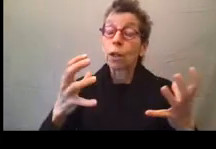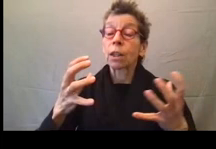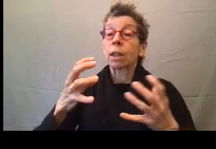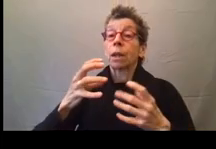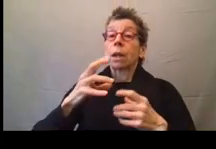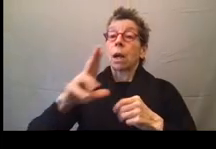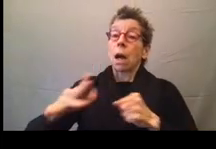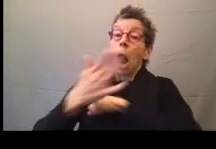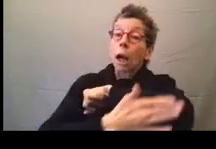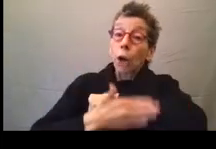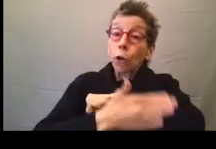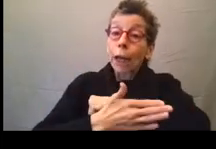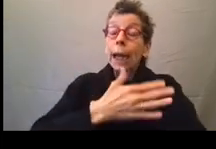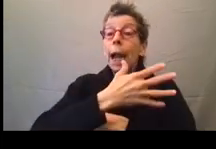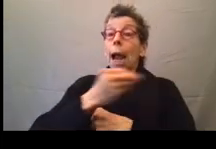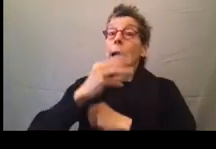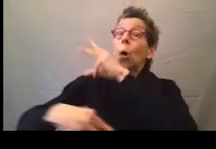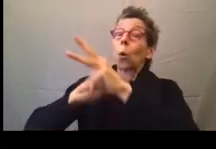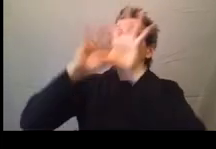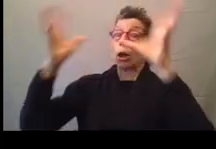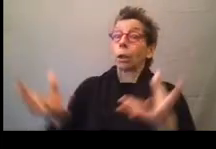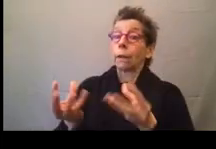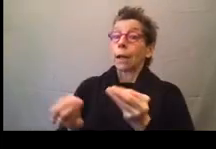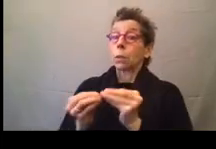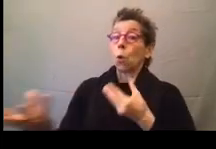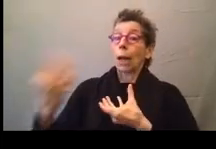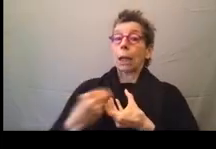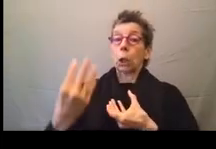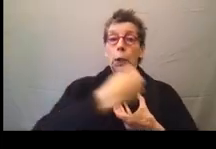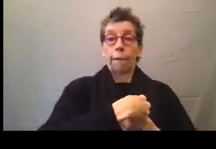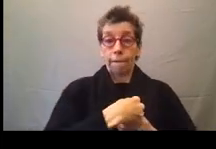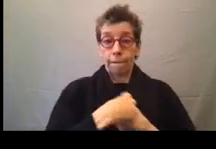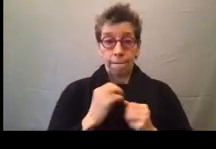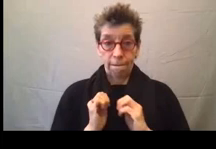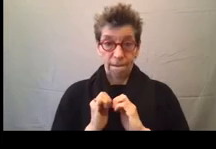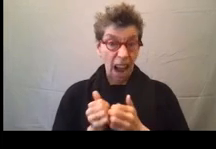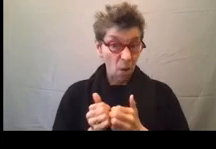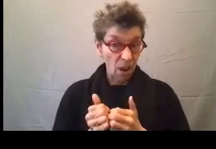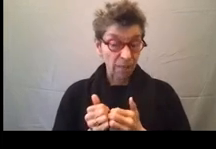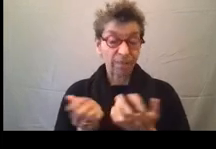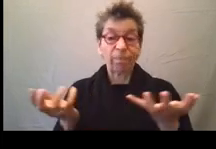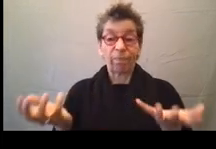truly equitable and inclusive. And in order to keep things going, in order to keep our